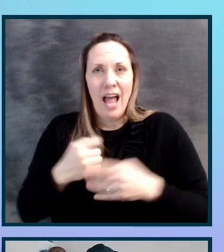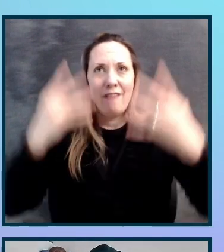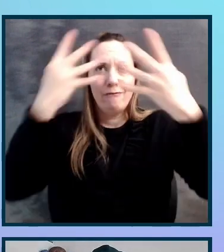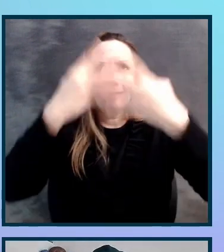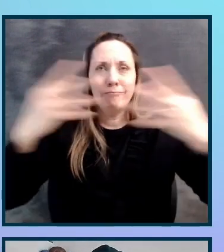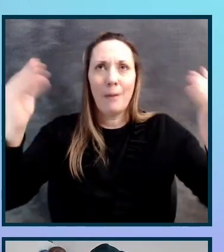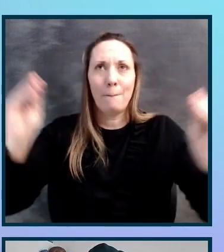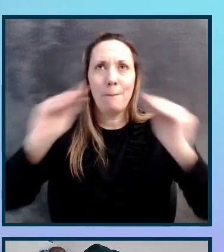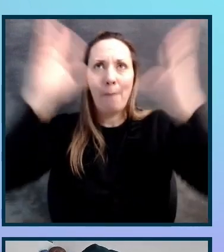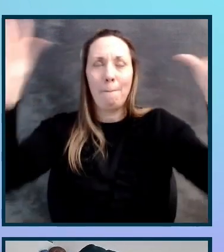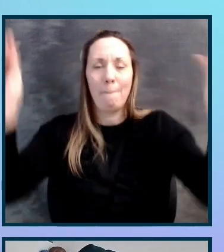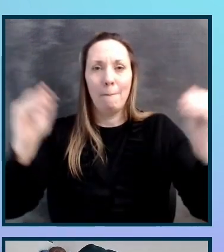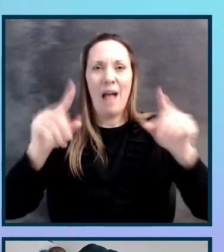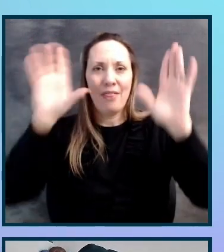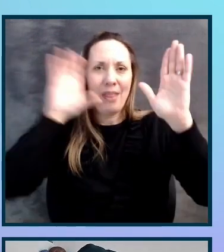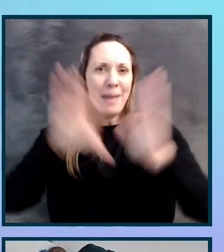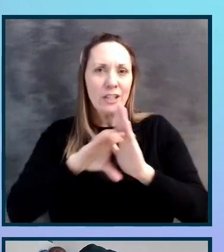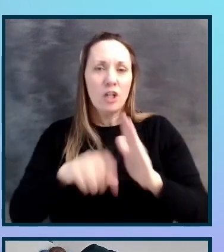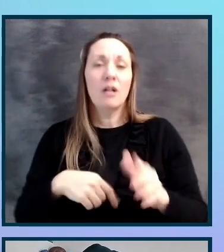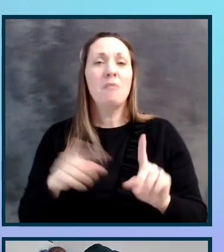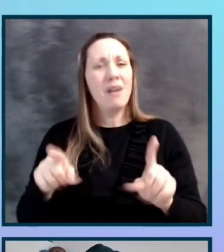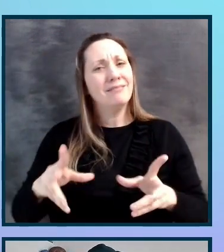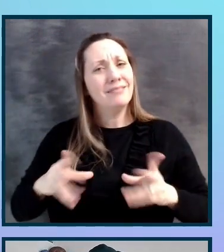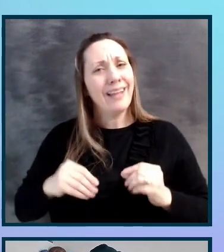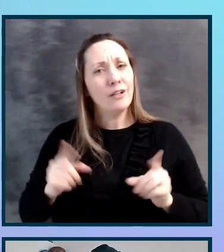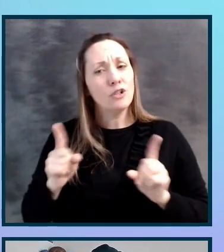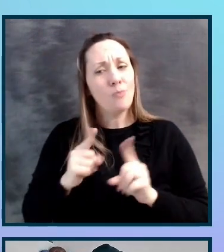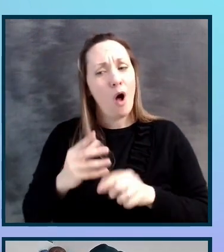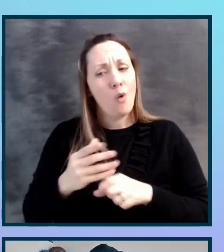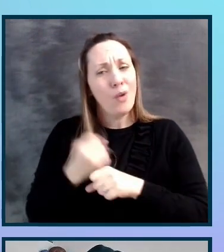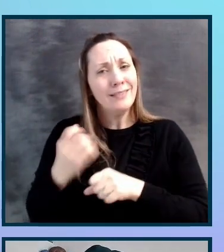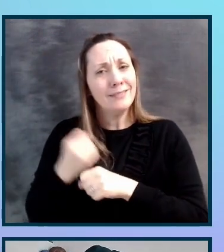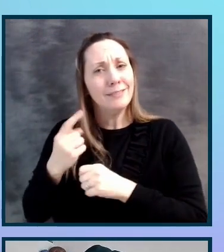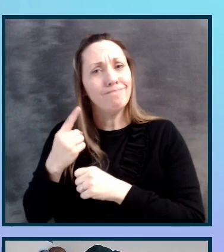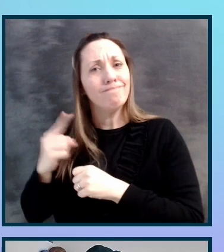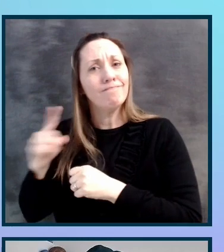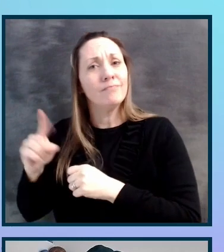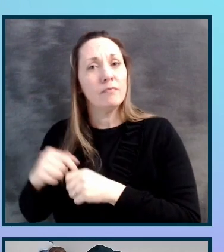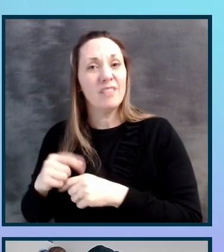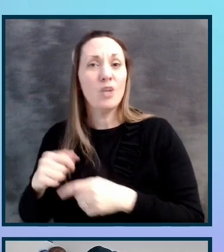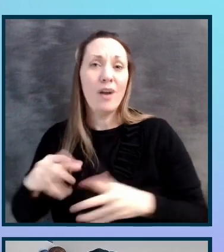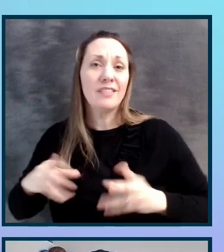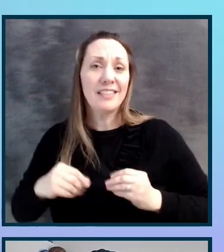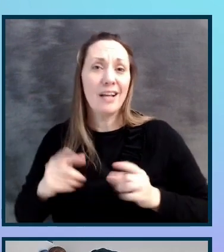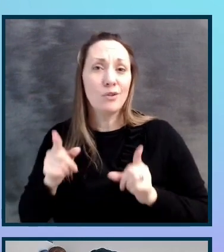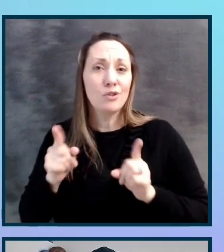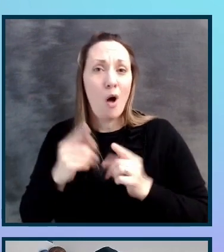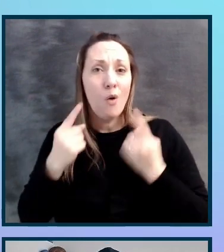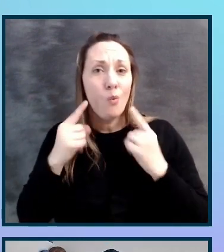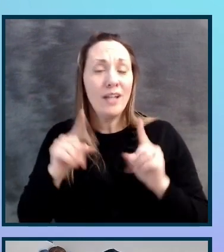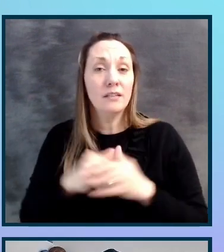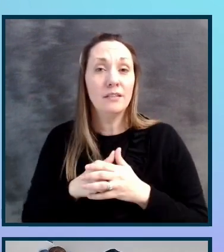and take the small wins in huge caps because you have to take the small wins. I've been in the accessibility field for eight years